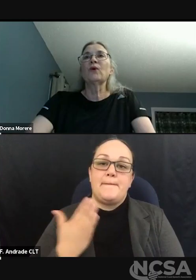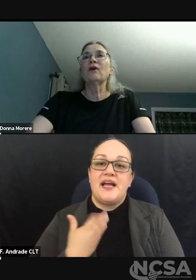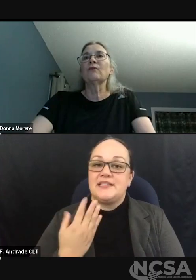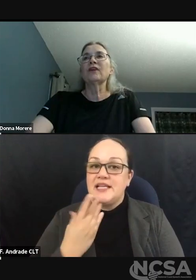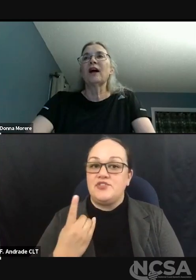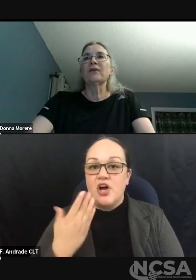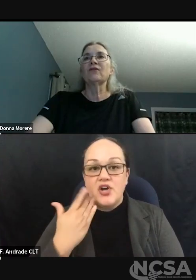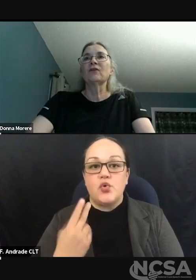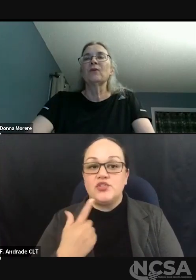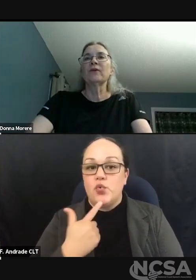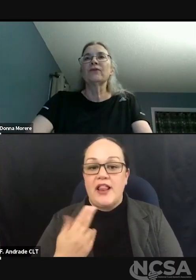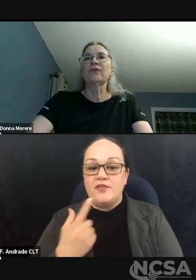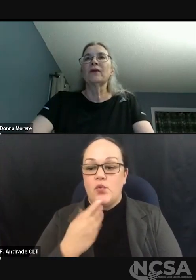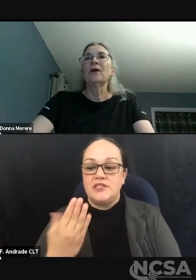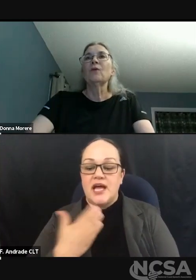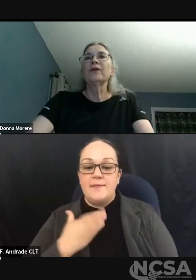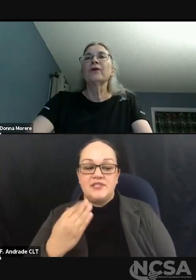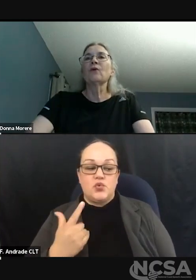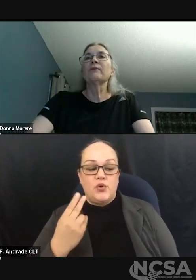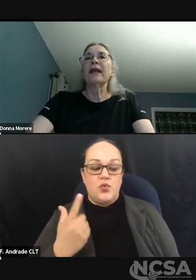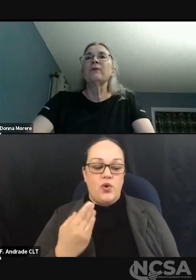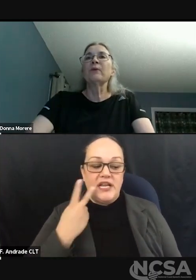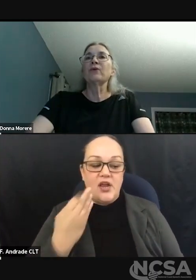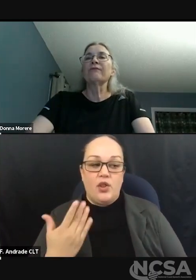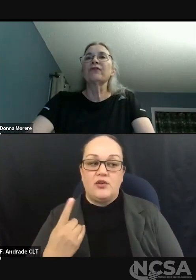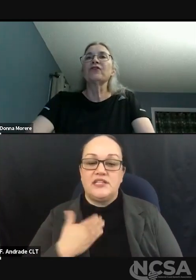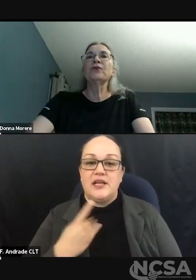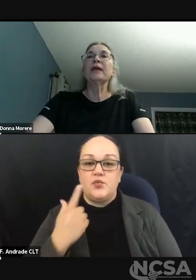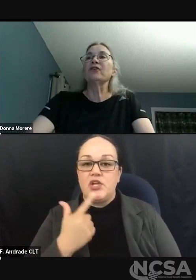when Thomas was one year old, and we went to our first Cue Camp,